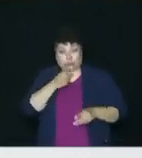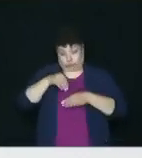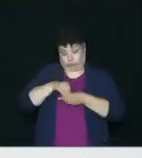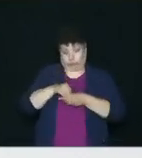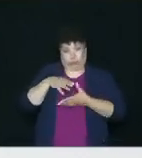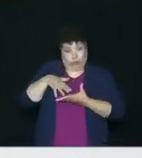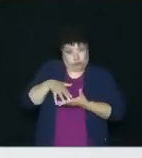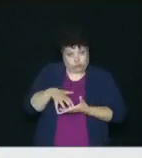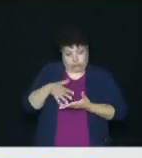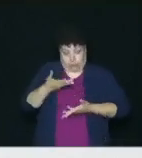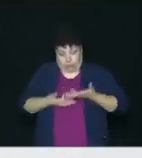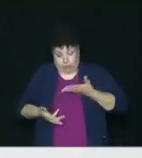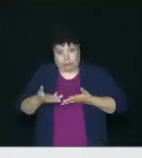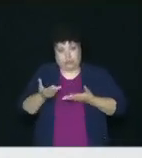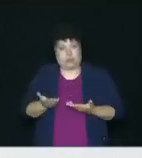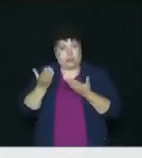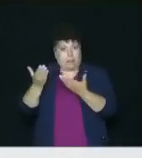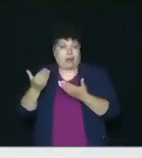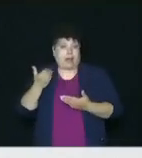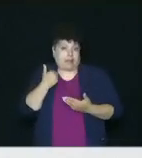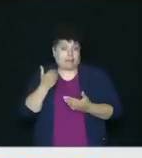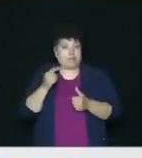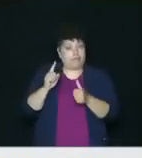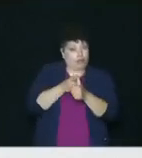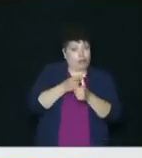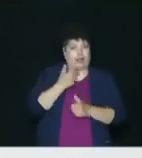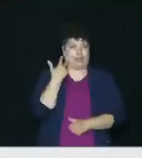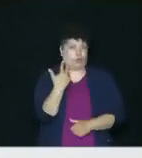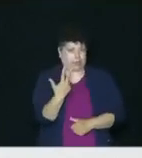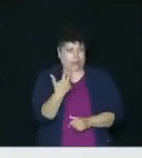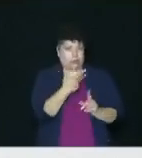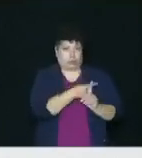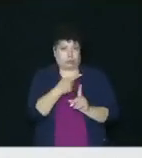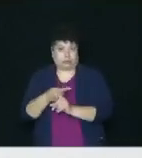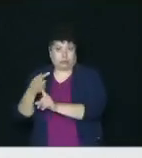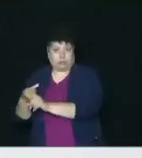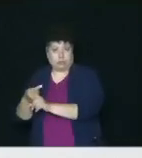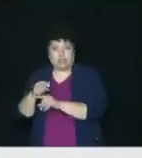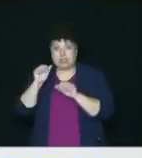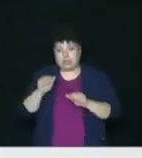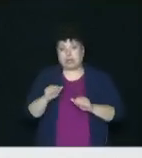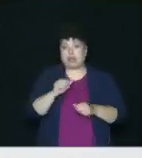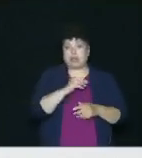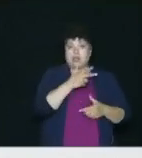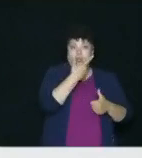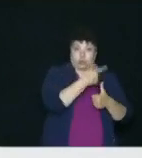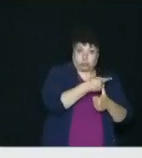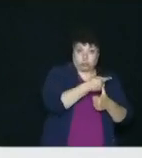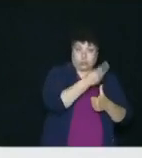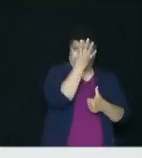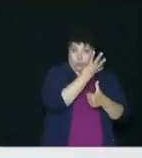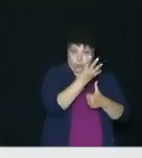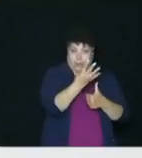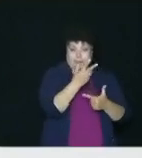FOR CHILDREN EIGHT MONTHS TO FIVE YEARS OF AGE WHO ARE MODERATELY OR SEVERELY IMMUNO